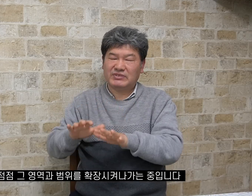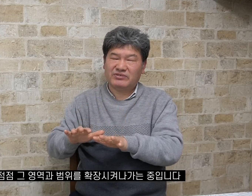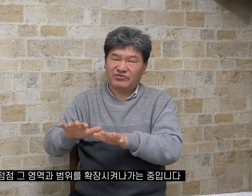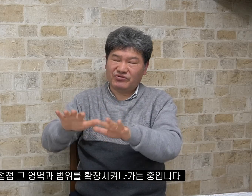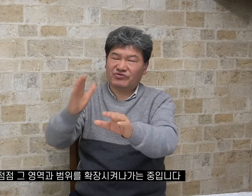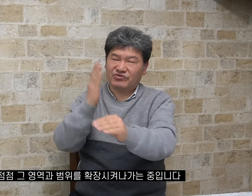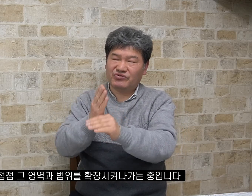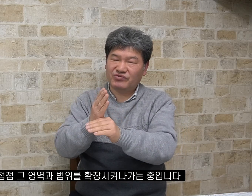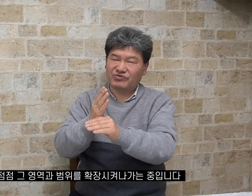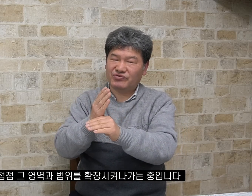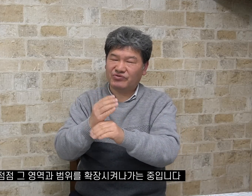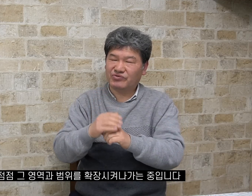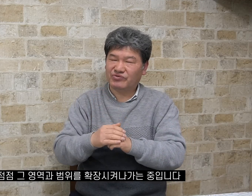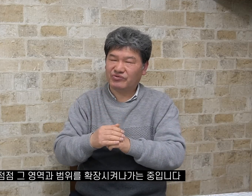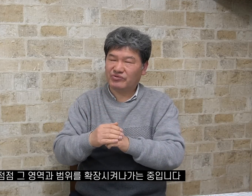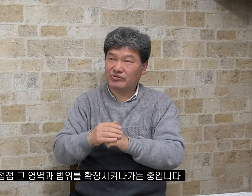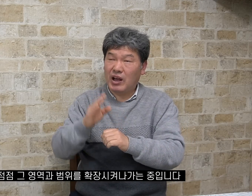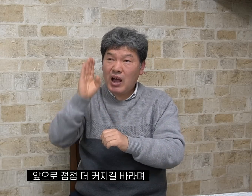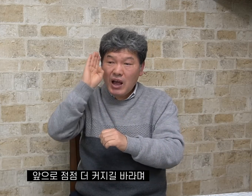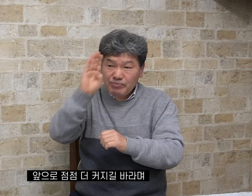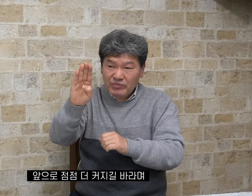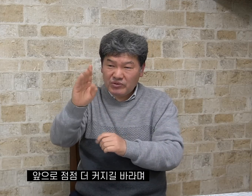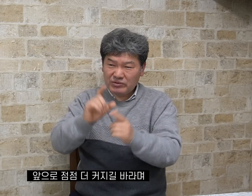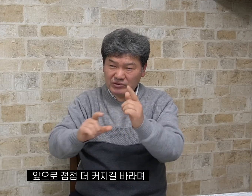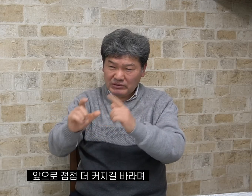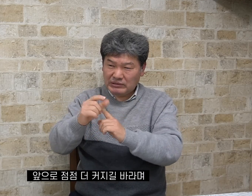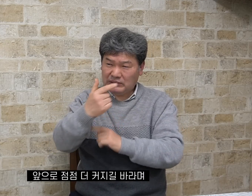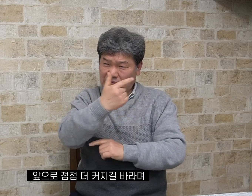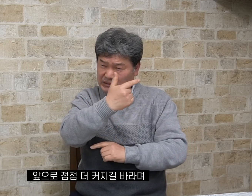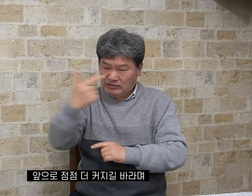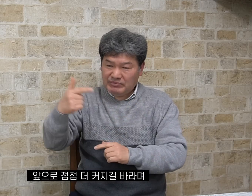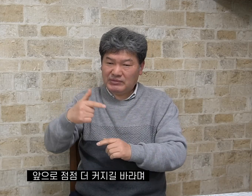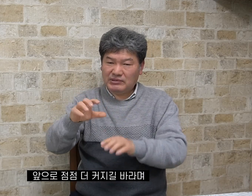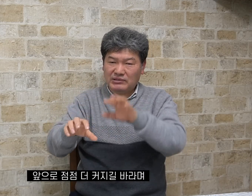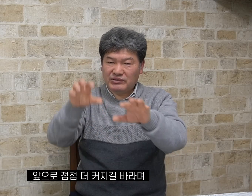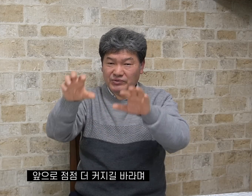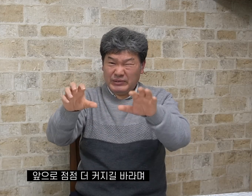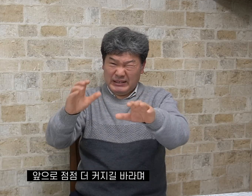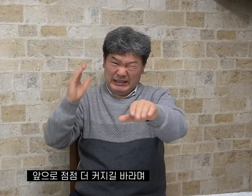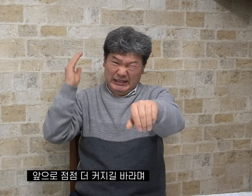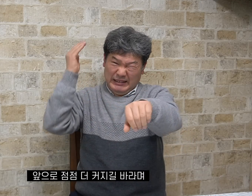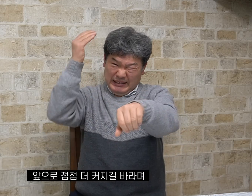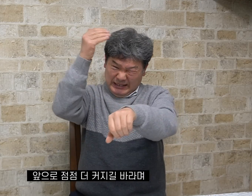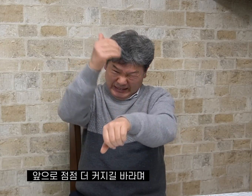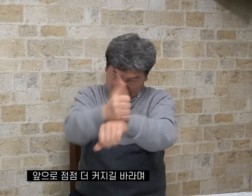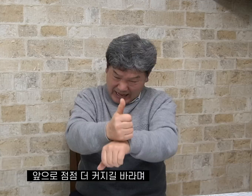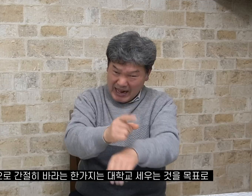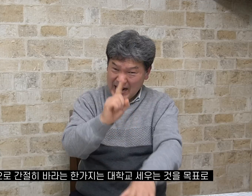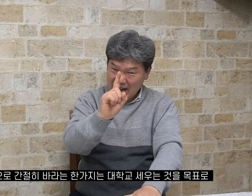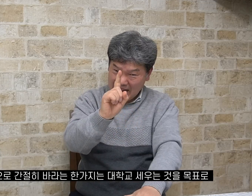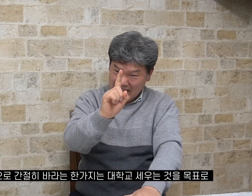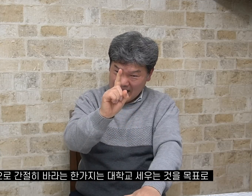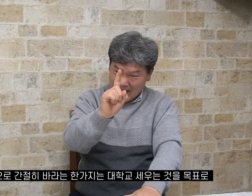We are gradually expanding its scope and scope. One of the last things we are going to do from a bigger town